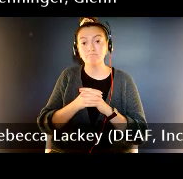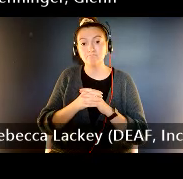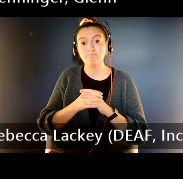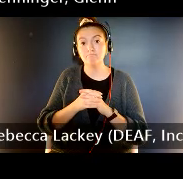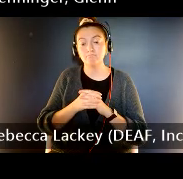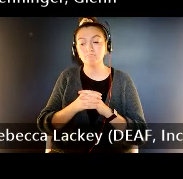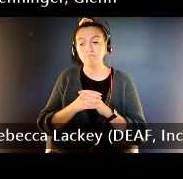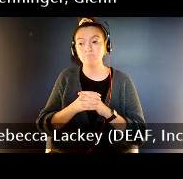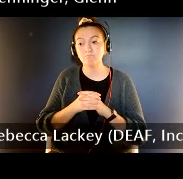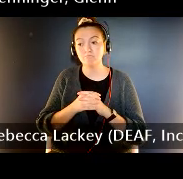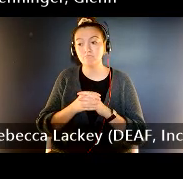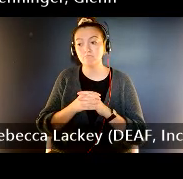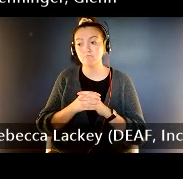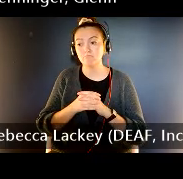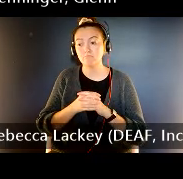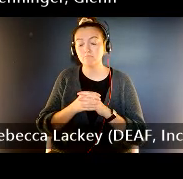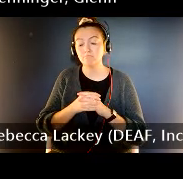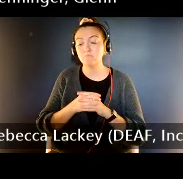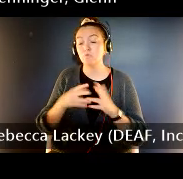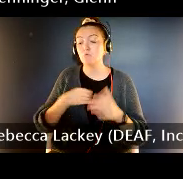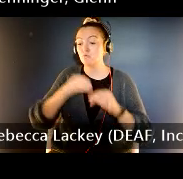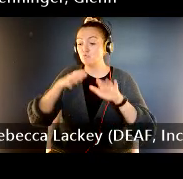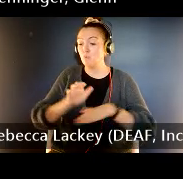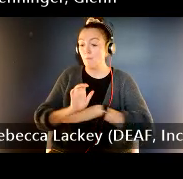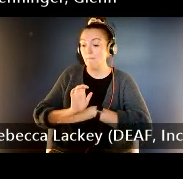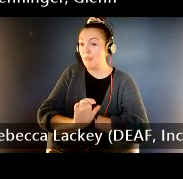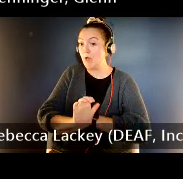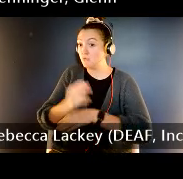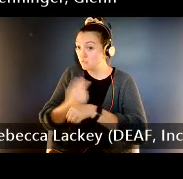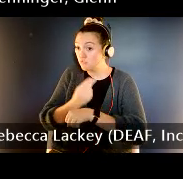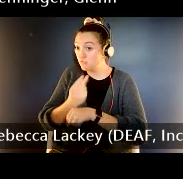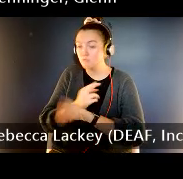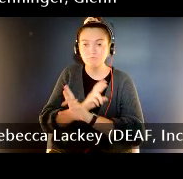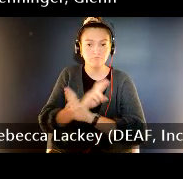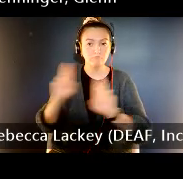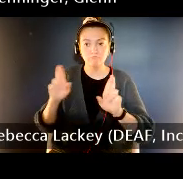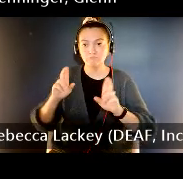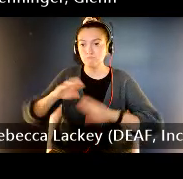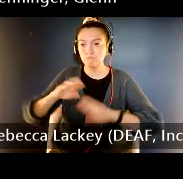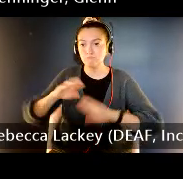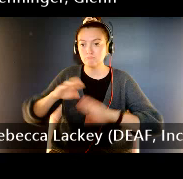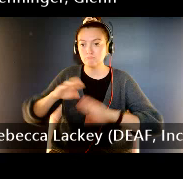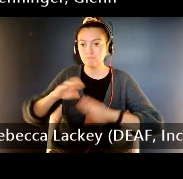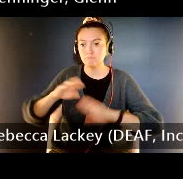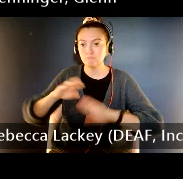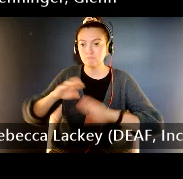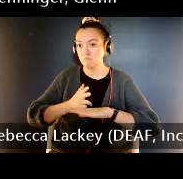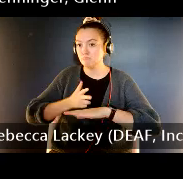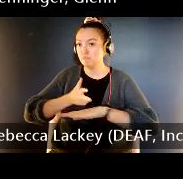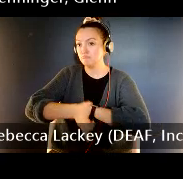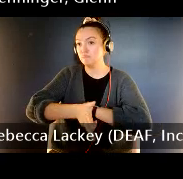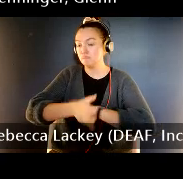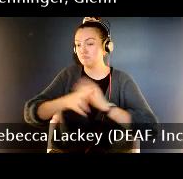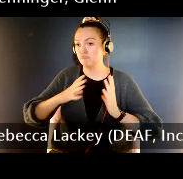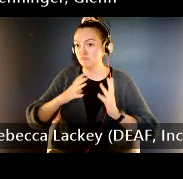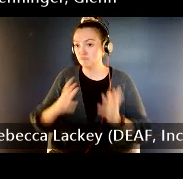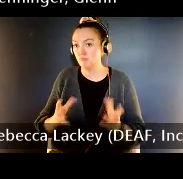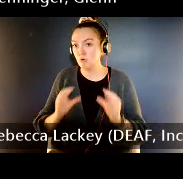these snow plows that the county uses are equipped to pass over these speed humps